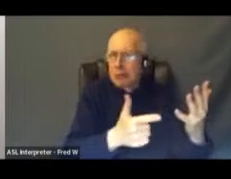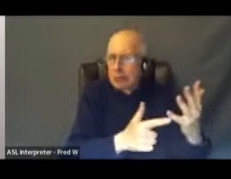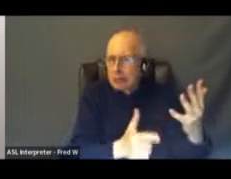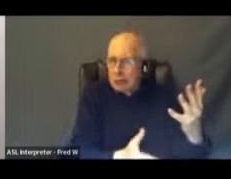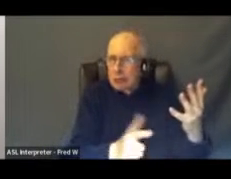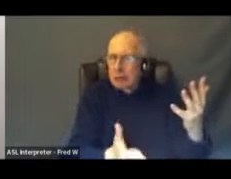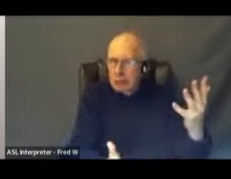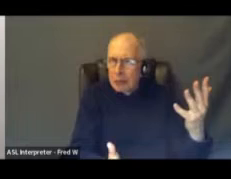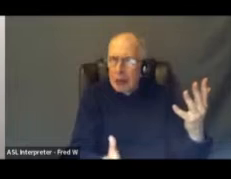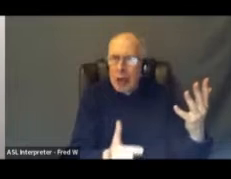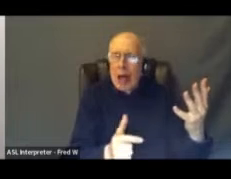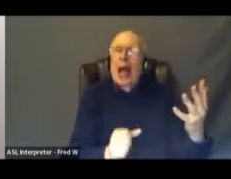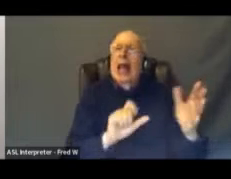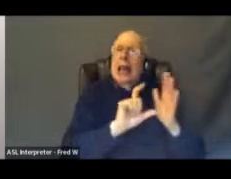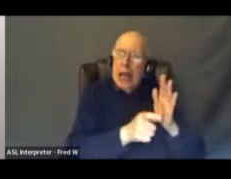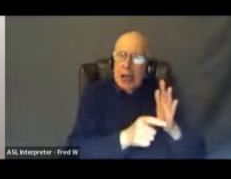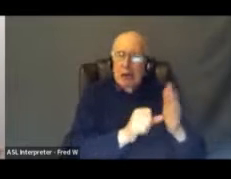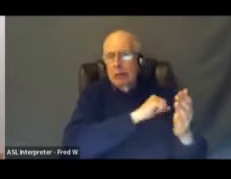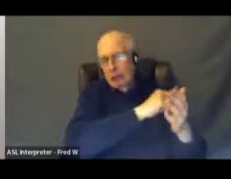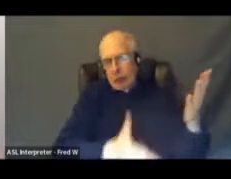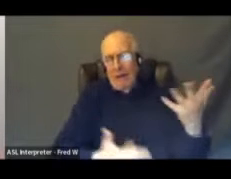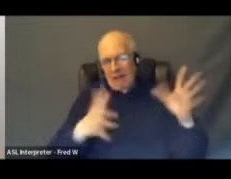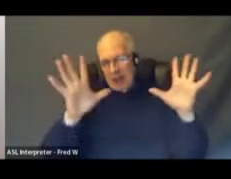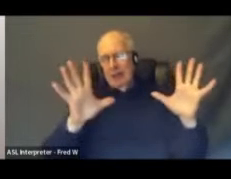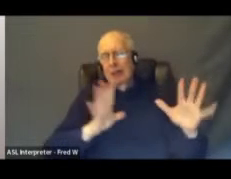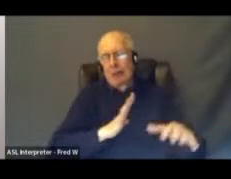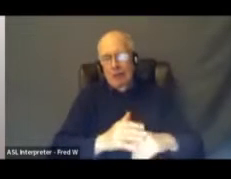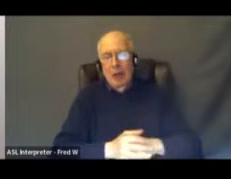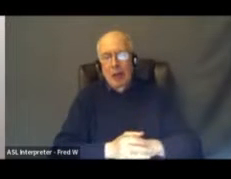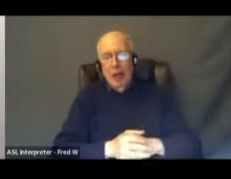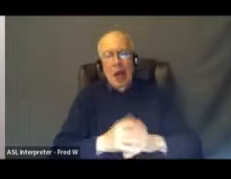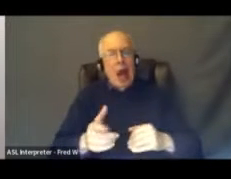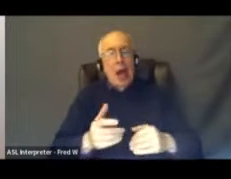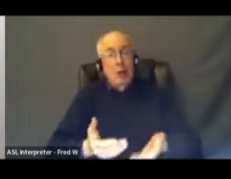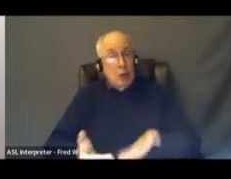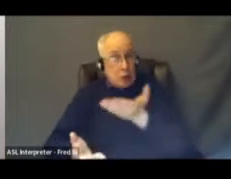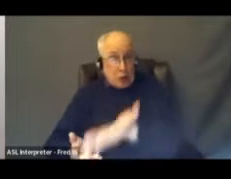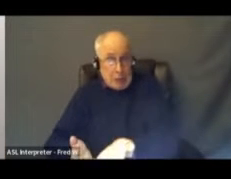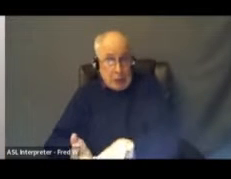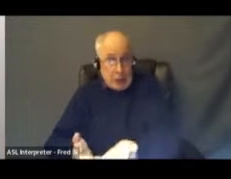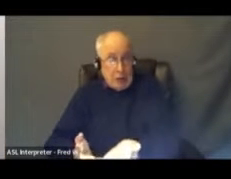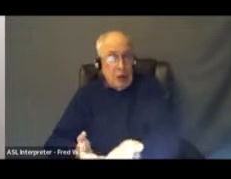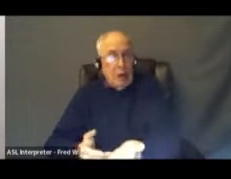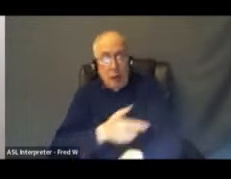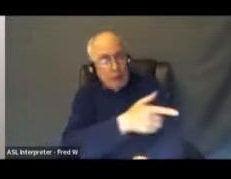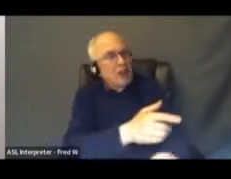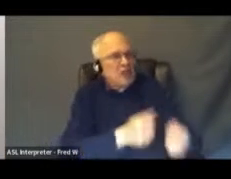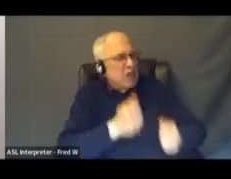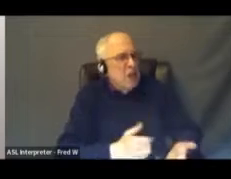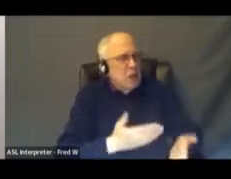by step. And we submit this to whoever the survivor approves us to explain this information to maybe this can be attorneys,